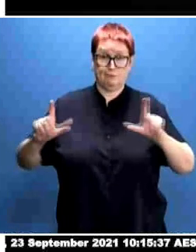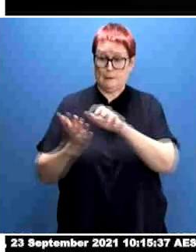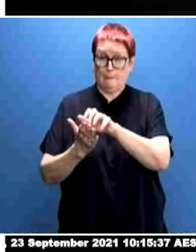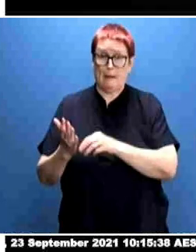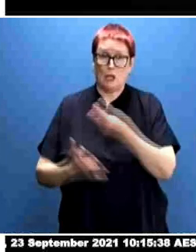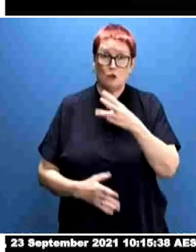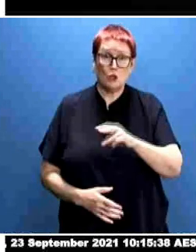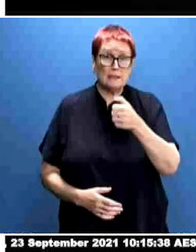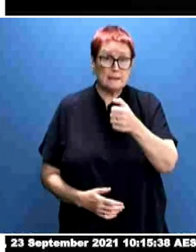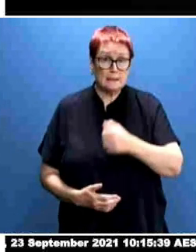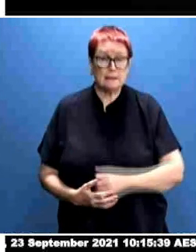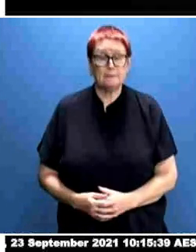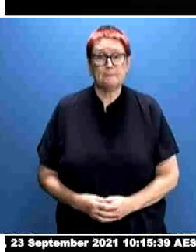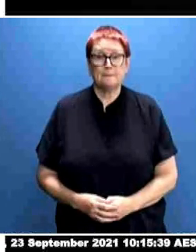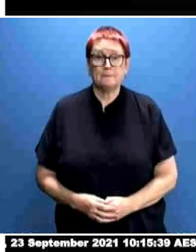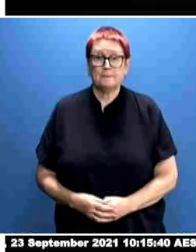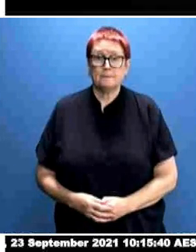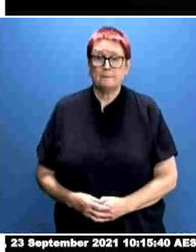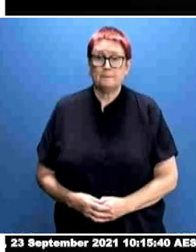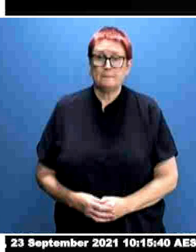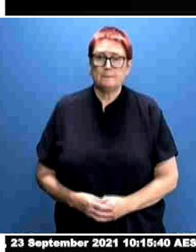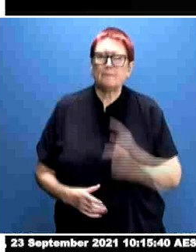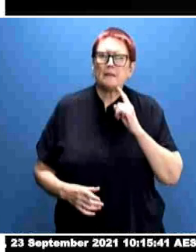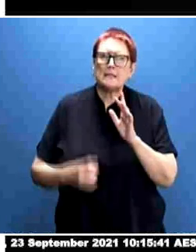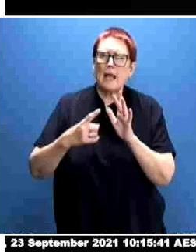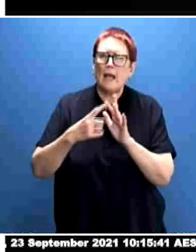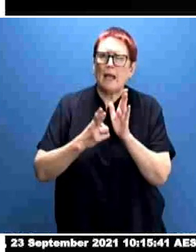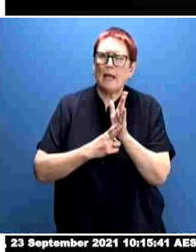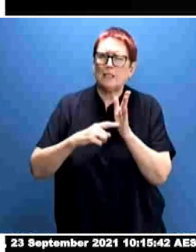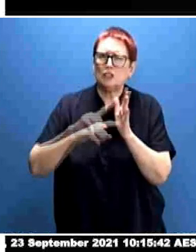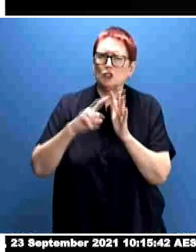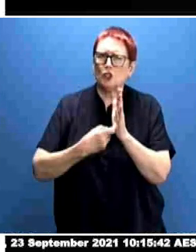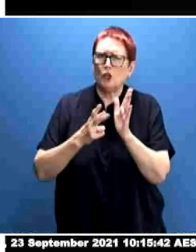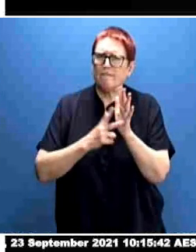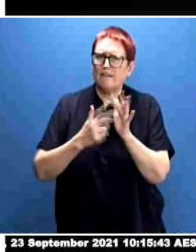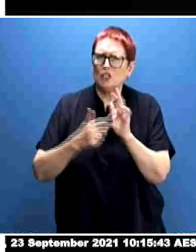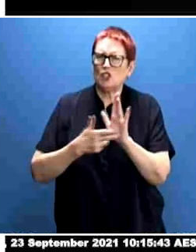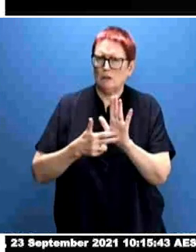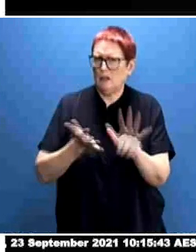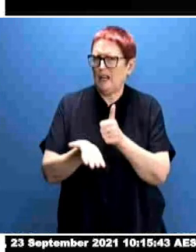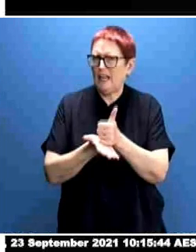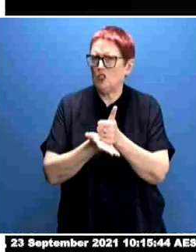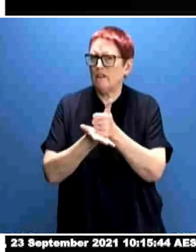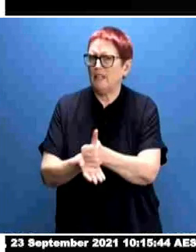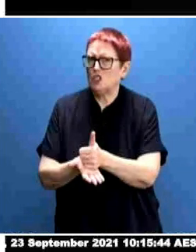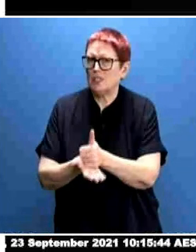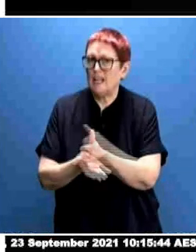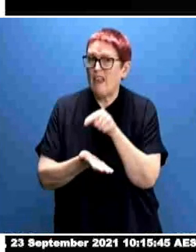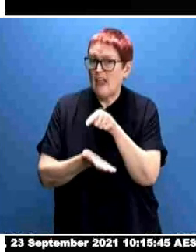under the heading of "Intervention", you've made that point that that is --- the Kath French Secure Care Centre